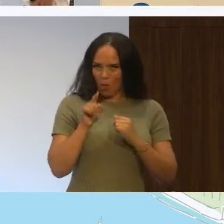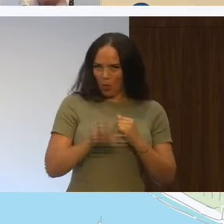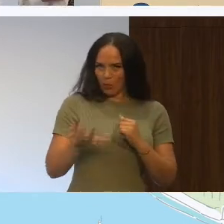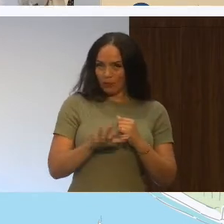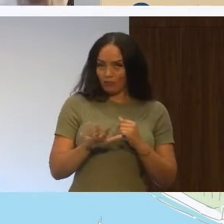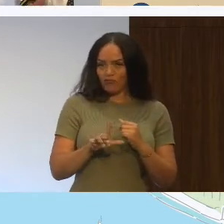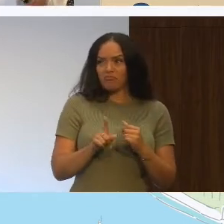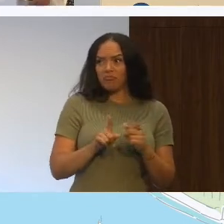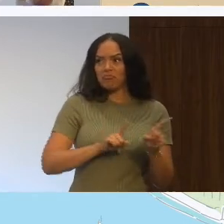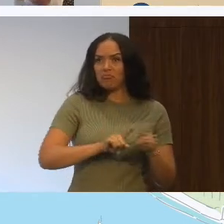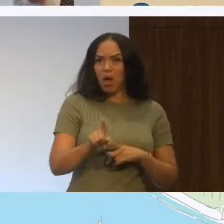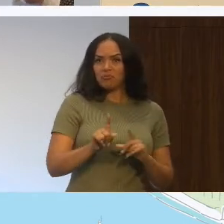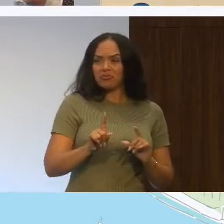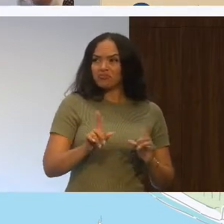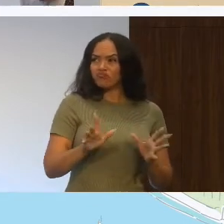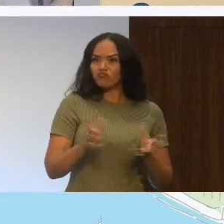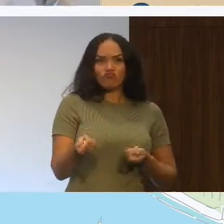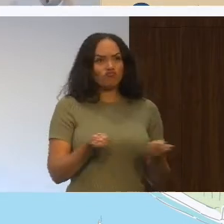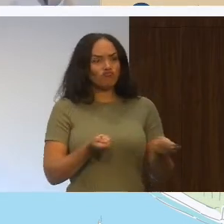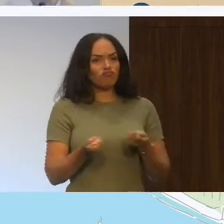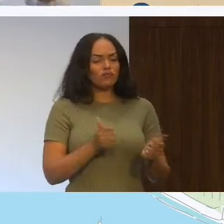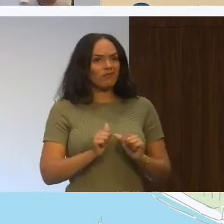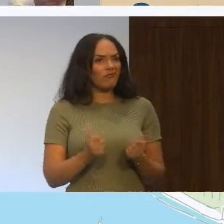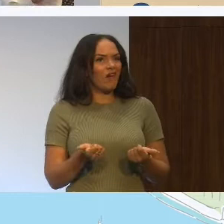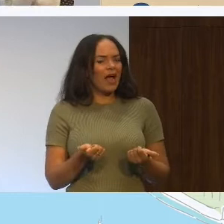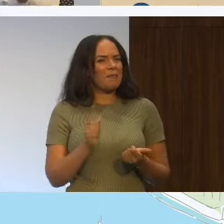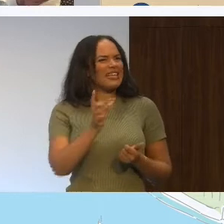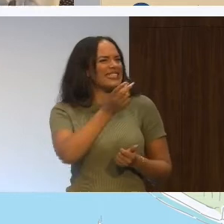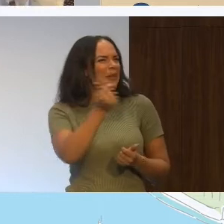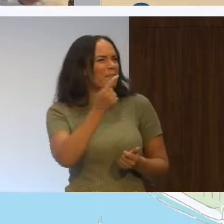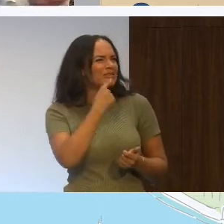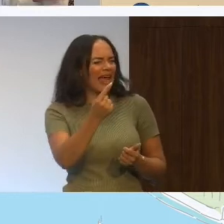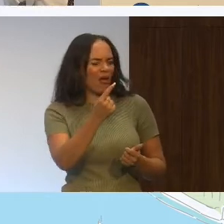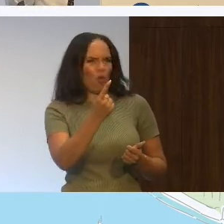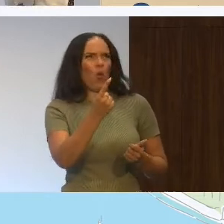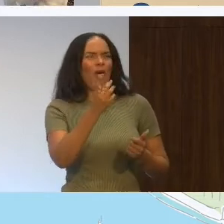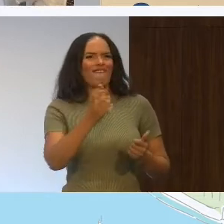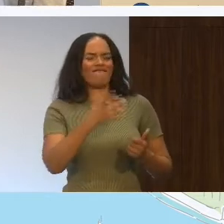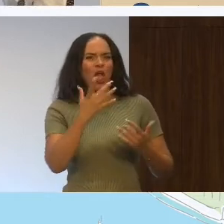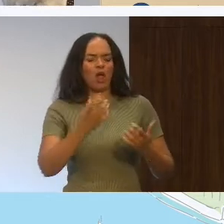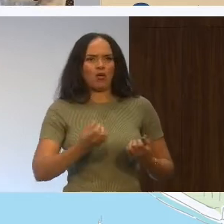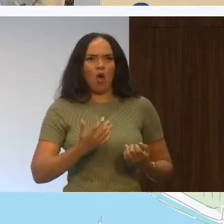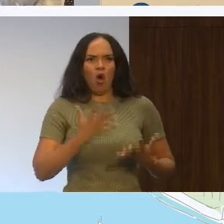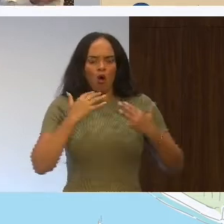But lots of people, when they first have them, will say that they sort of get a weird flushing feeling, they get crushing chest pain and they